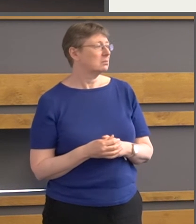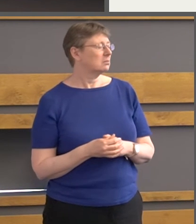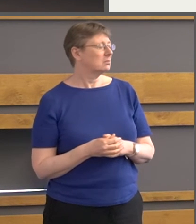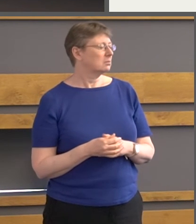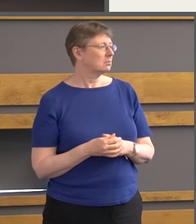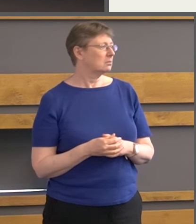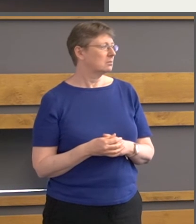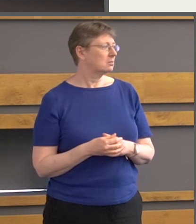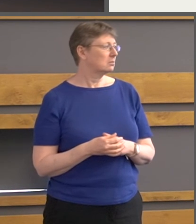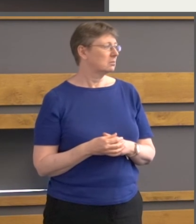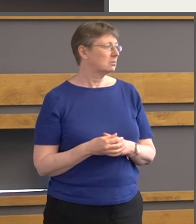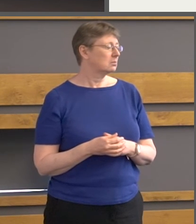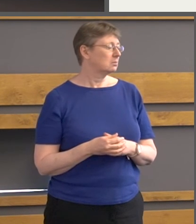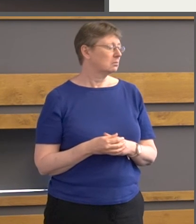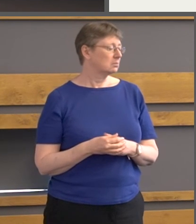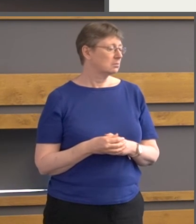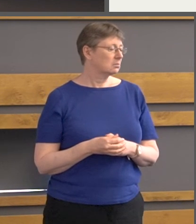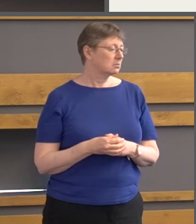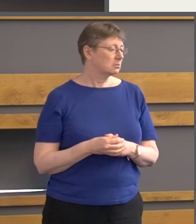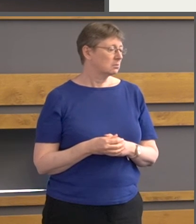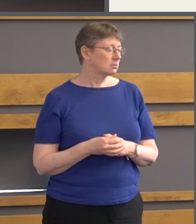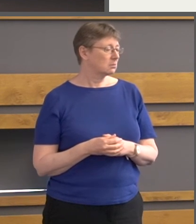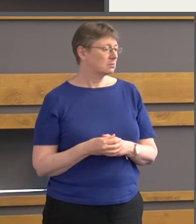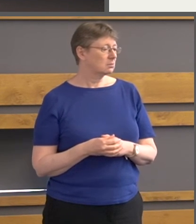And what was also interesting